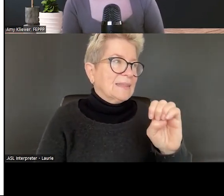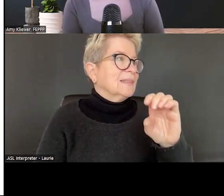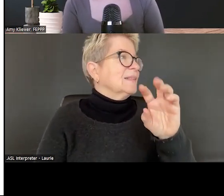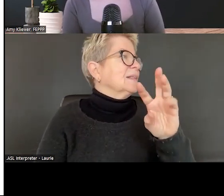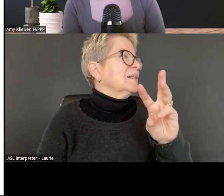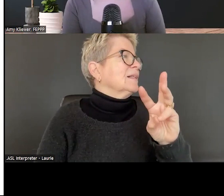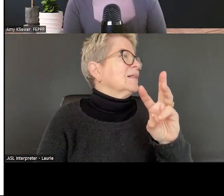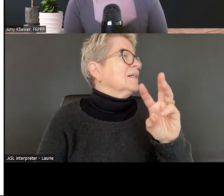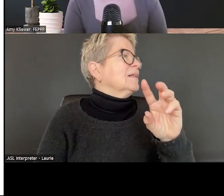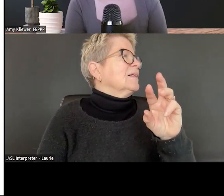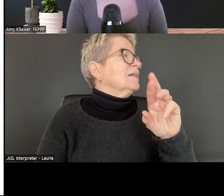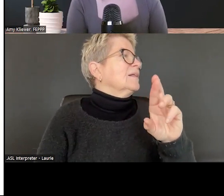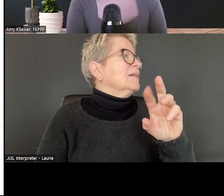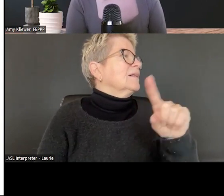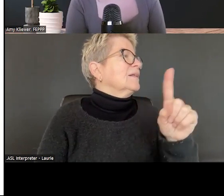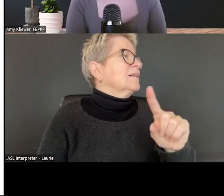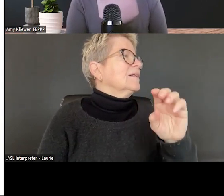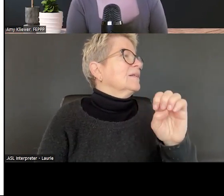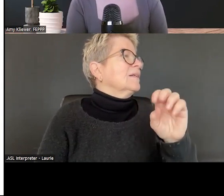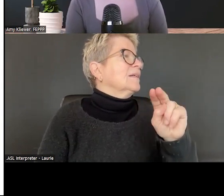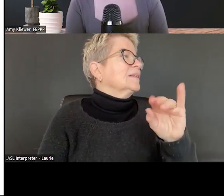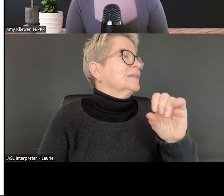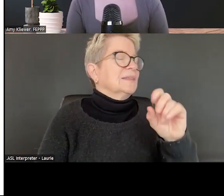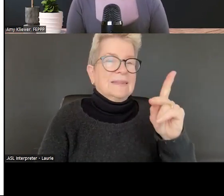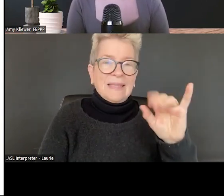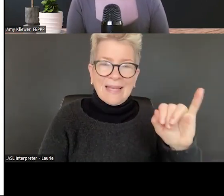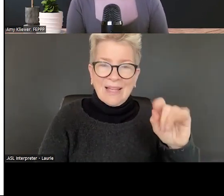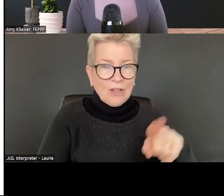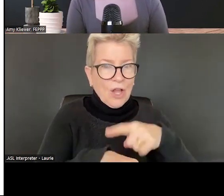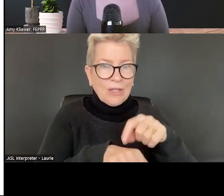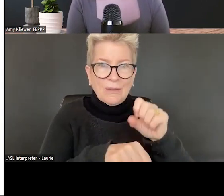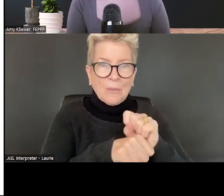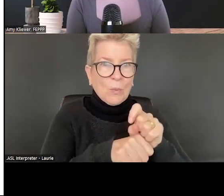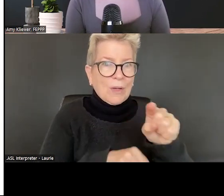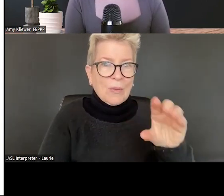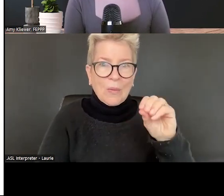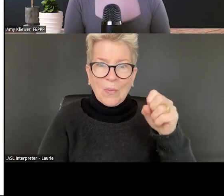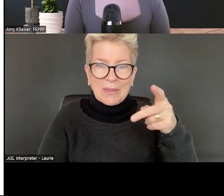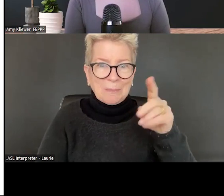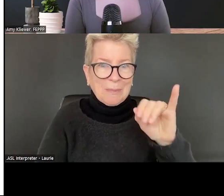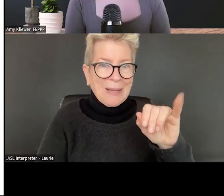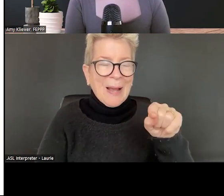building without somebody who hasn't met Lance in his long career at OSPI.